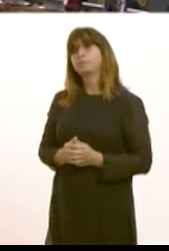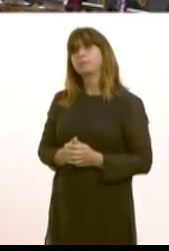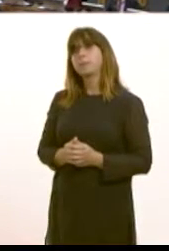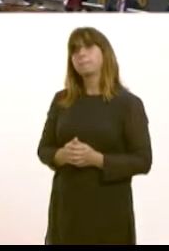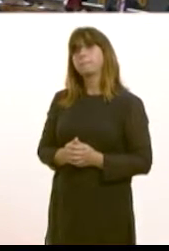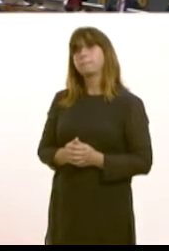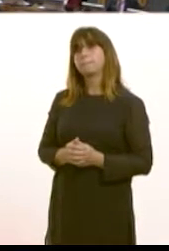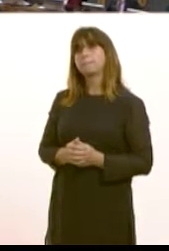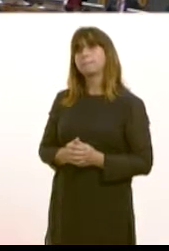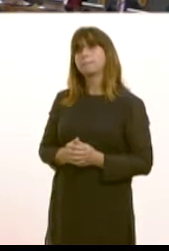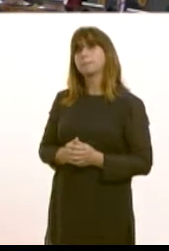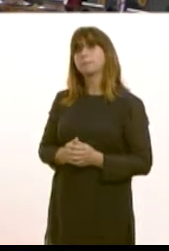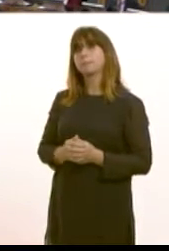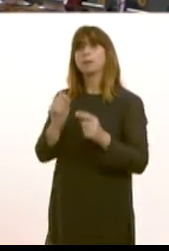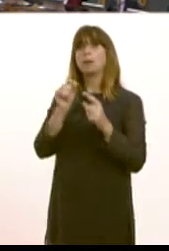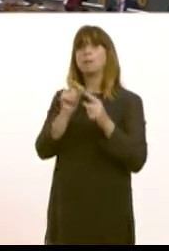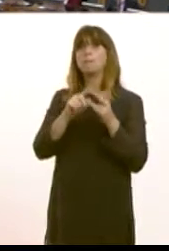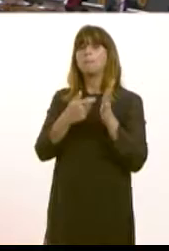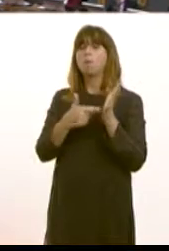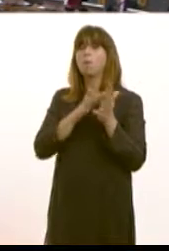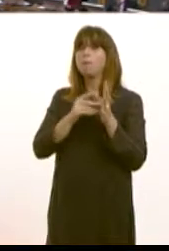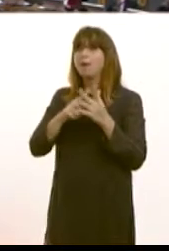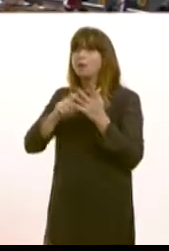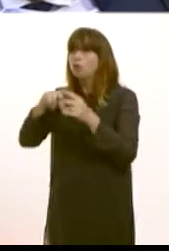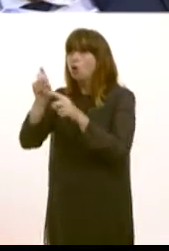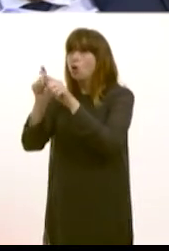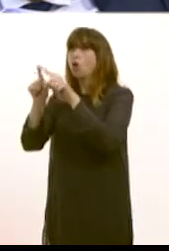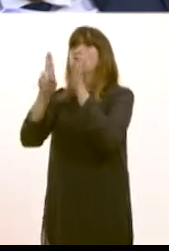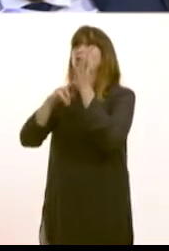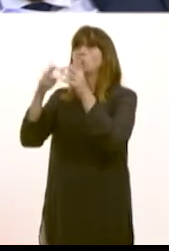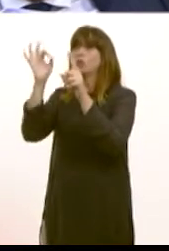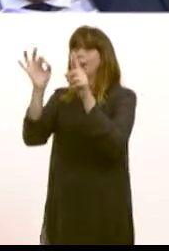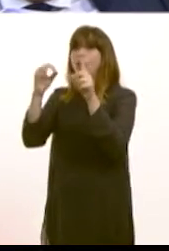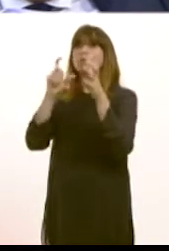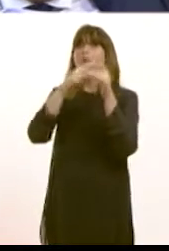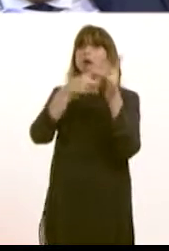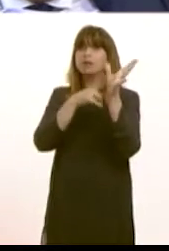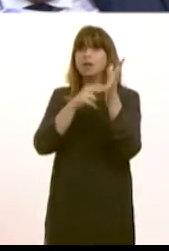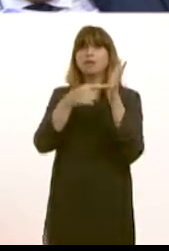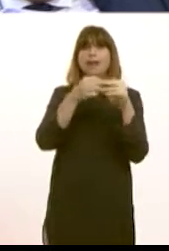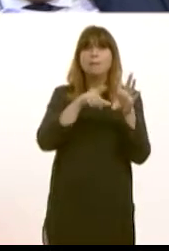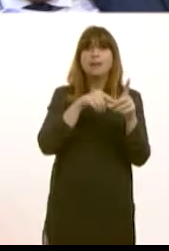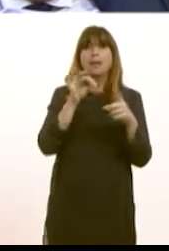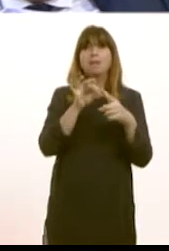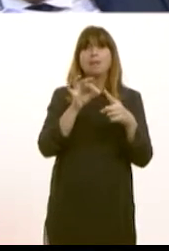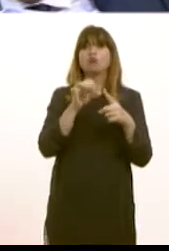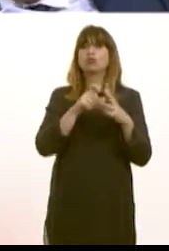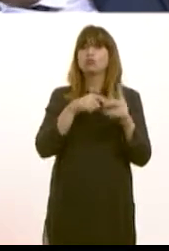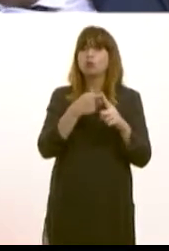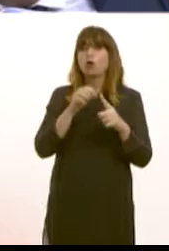Dock, which have to wait a fortnight these days for an appointment with a GP, do feel